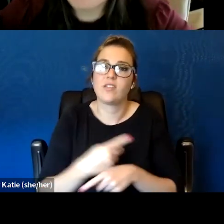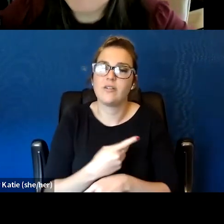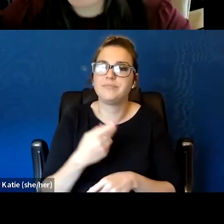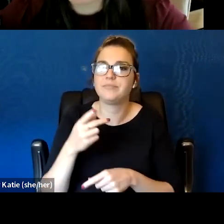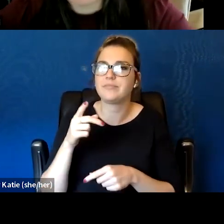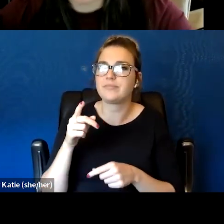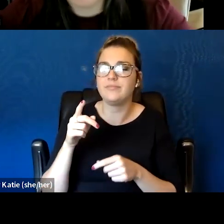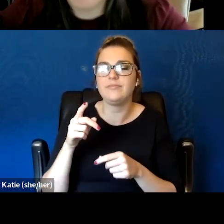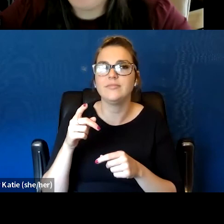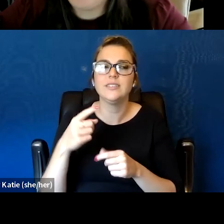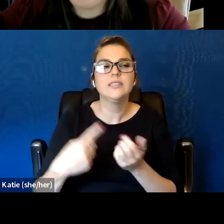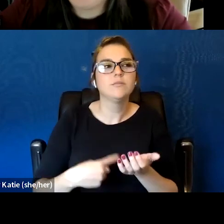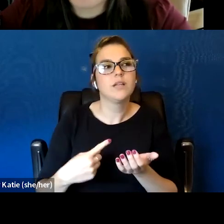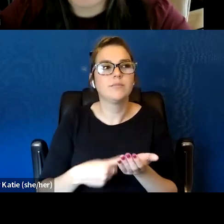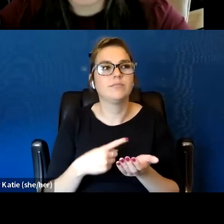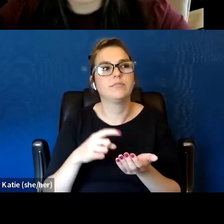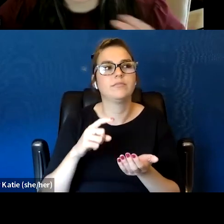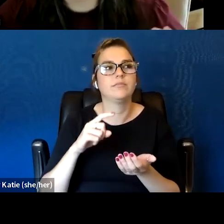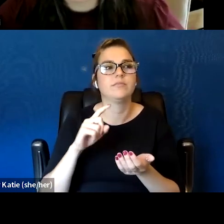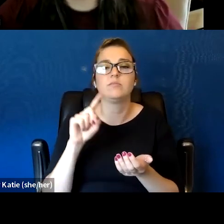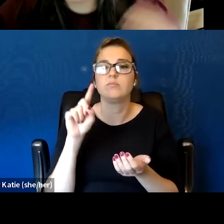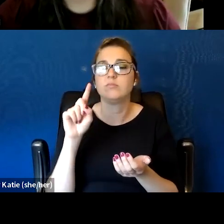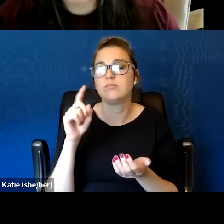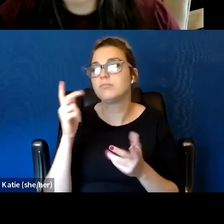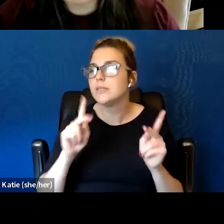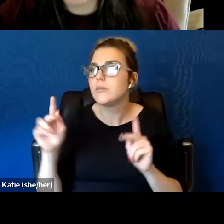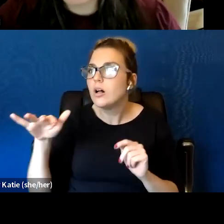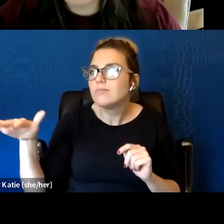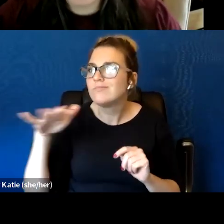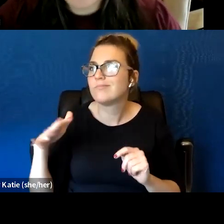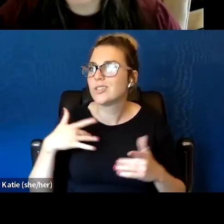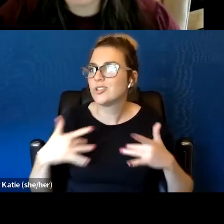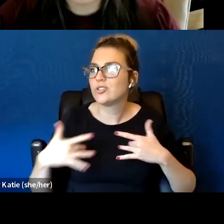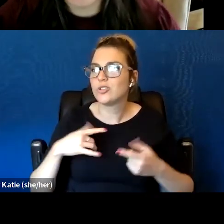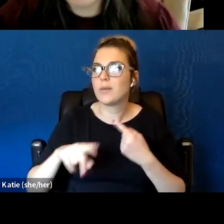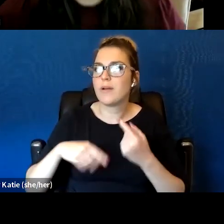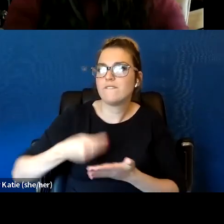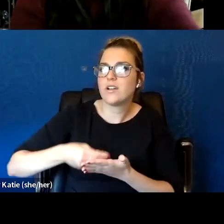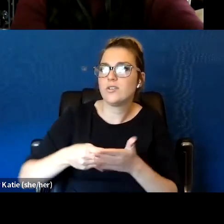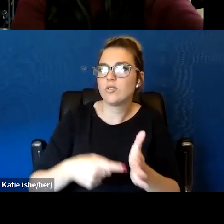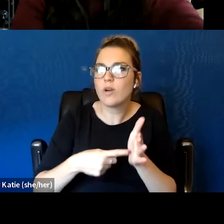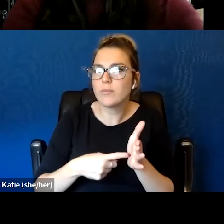sometimes it's just a matter of people are a little bit worried about funding requirements and don't wanna accidentally, you know,